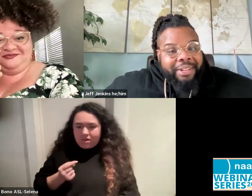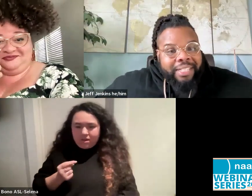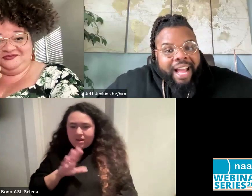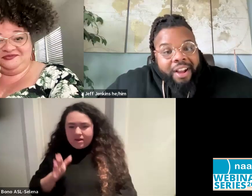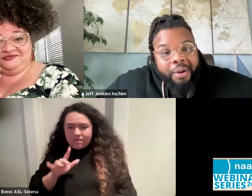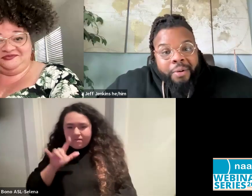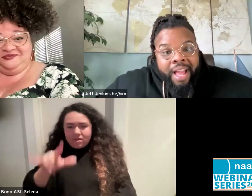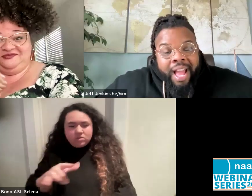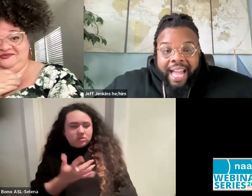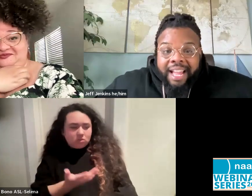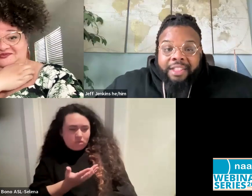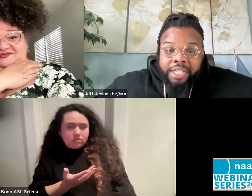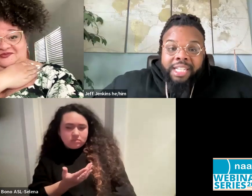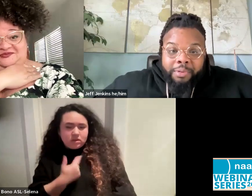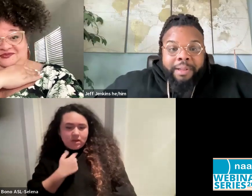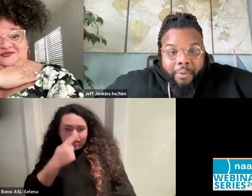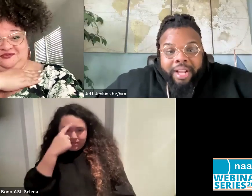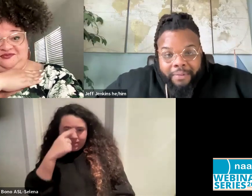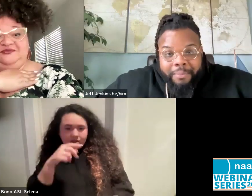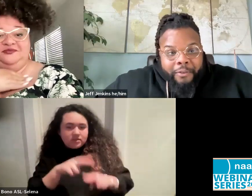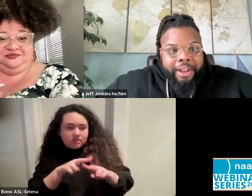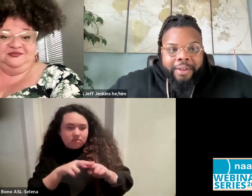She was like, I thought, those seats will be more comfortable for you.